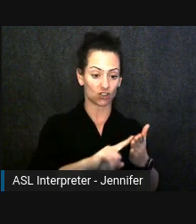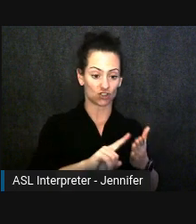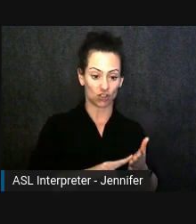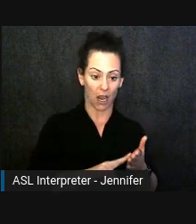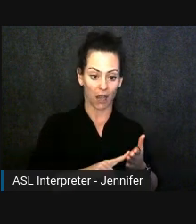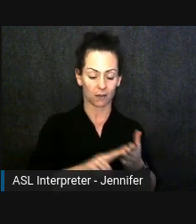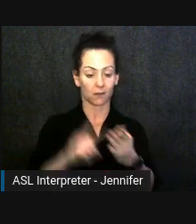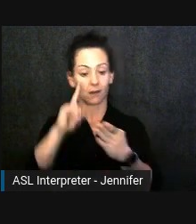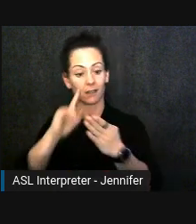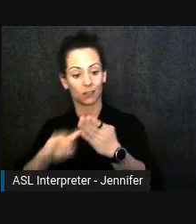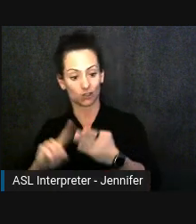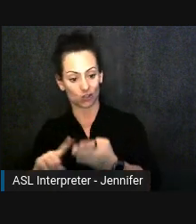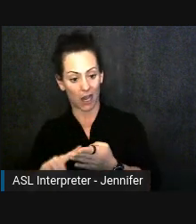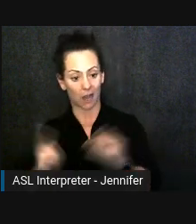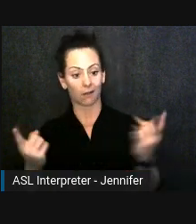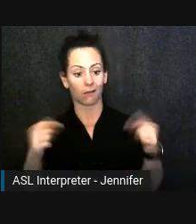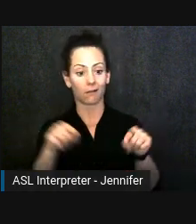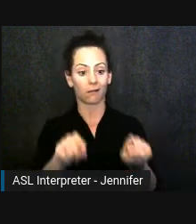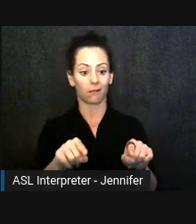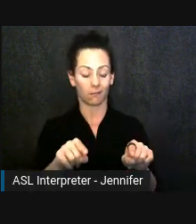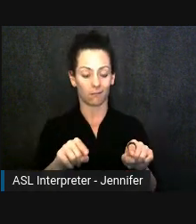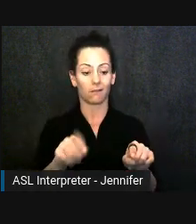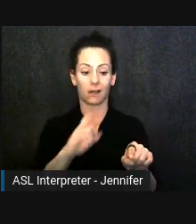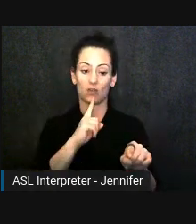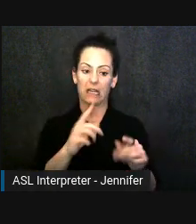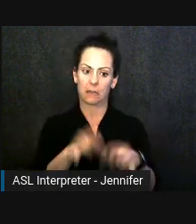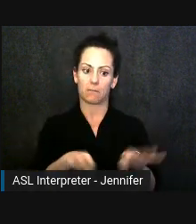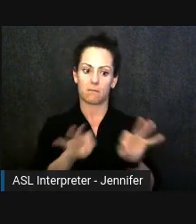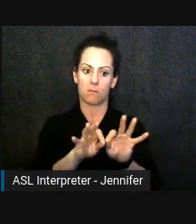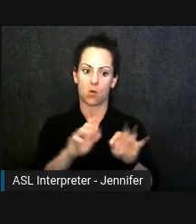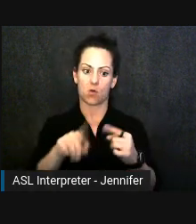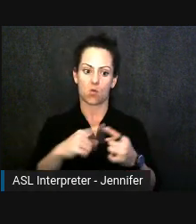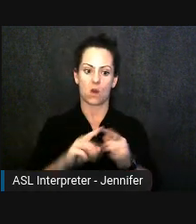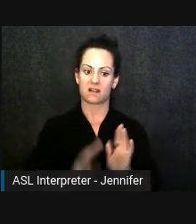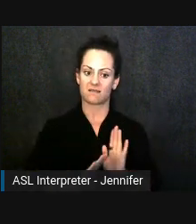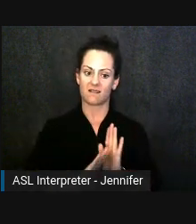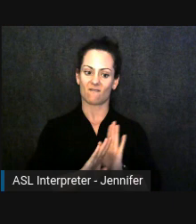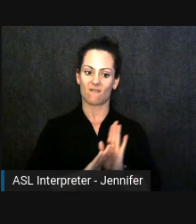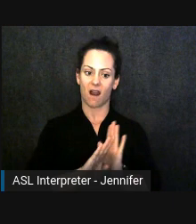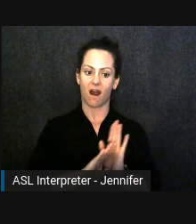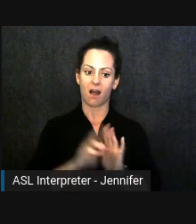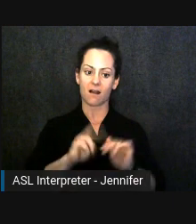that improves the quality of code, obviously,